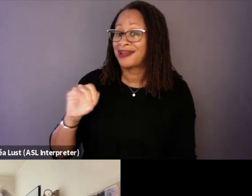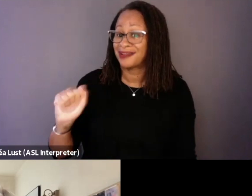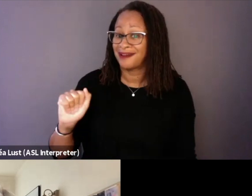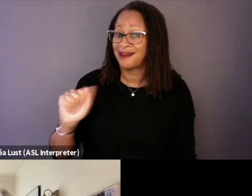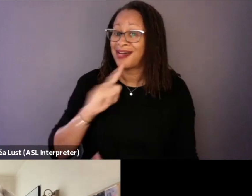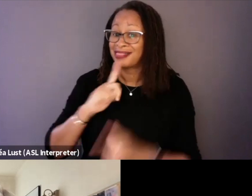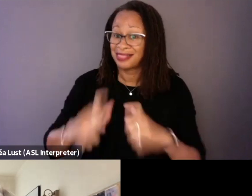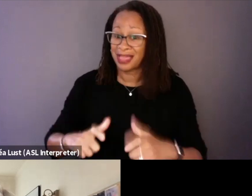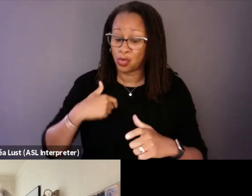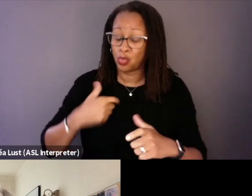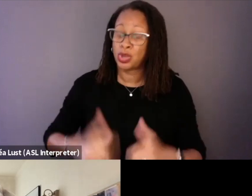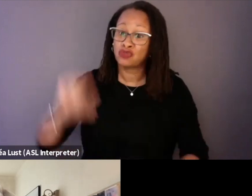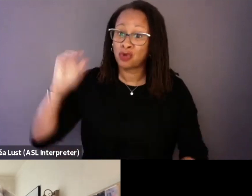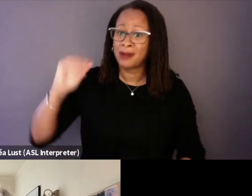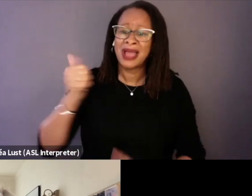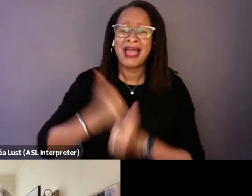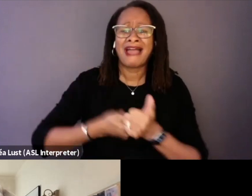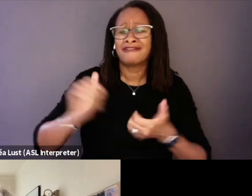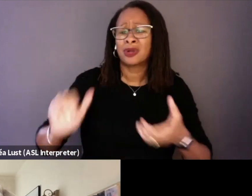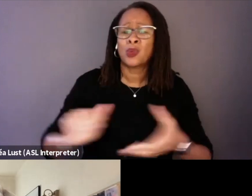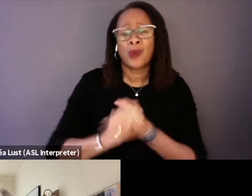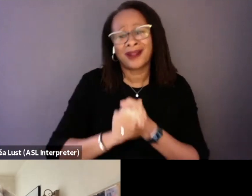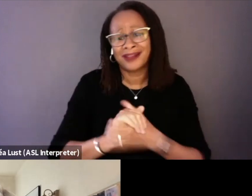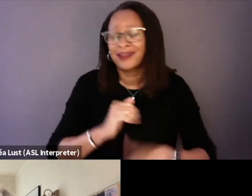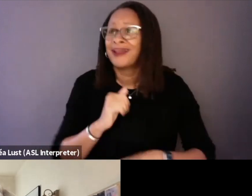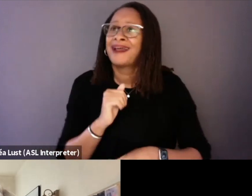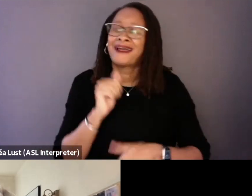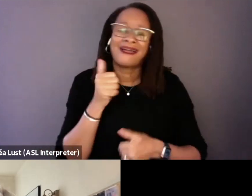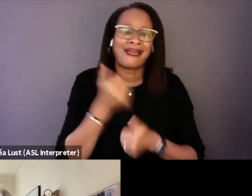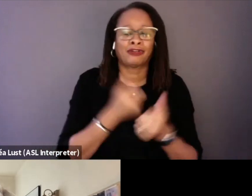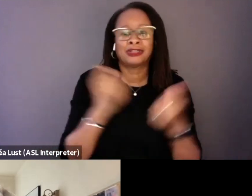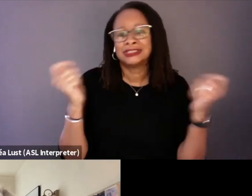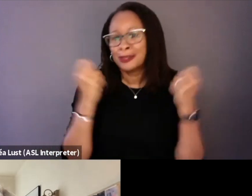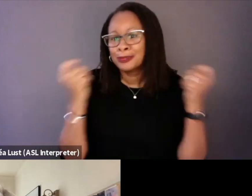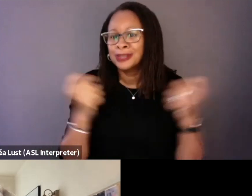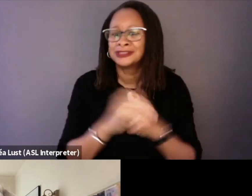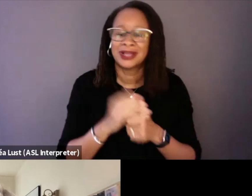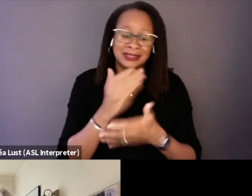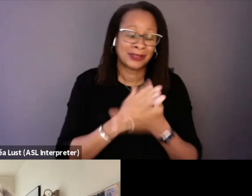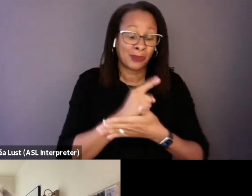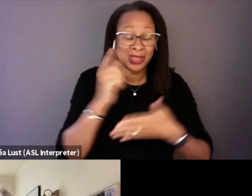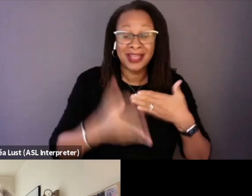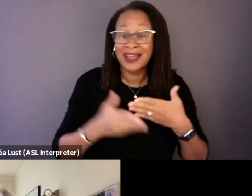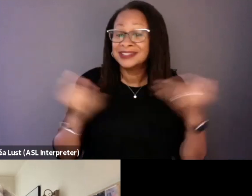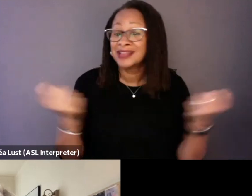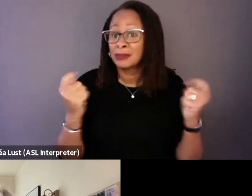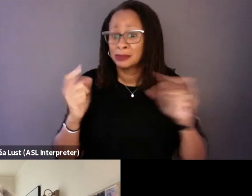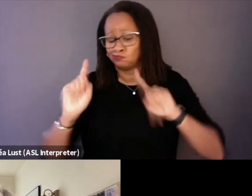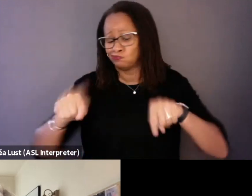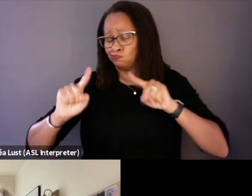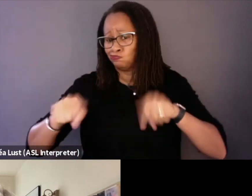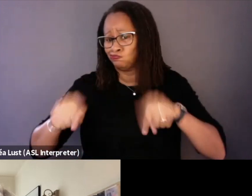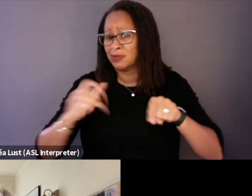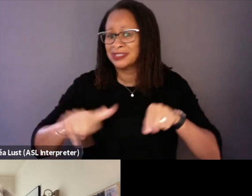every wedding, some weekends, we would go to that lake. There were fishermen,